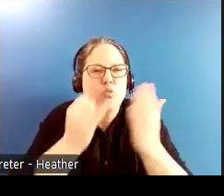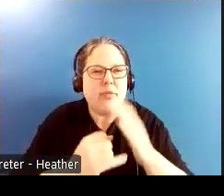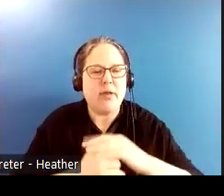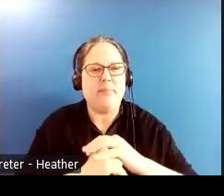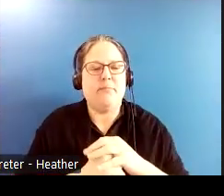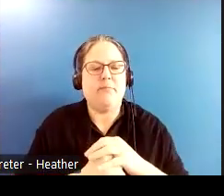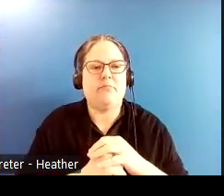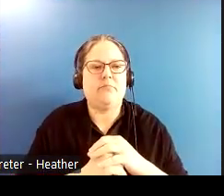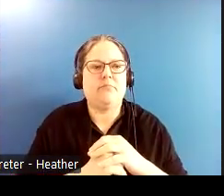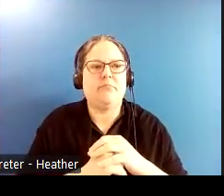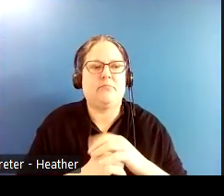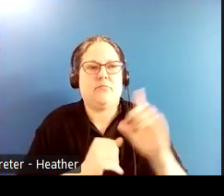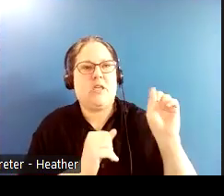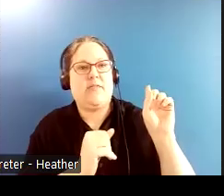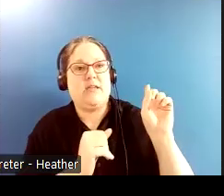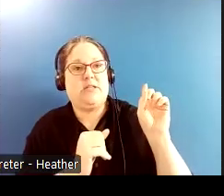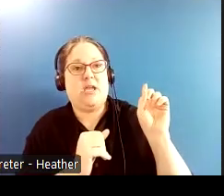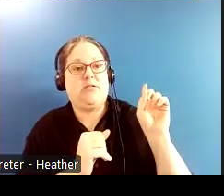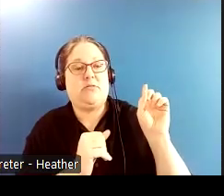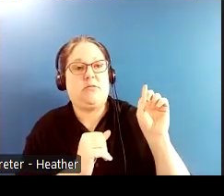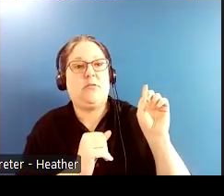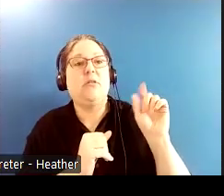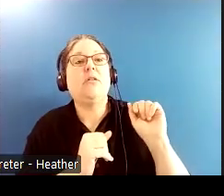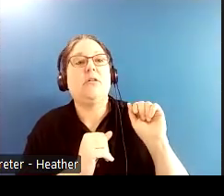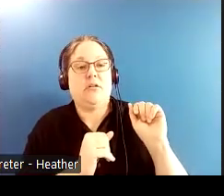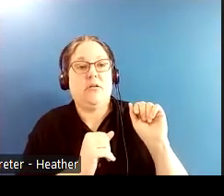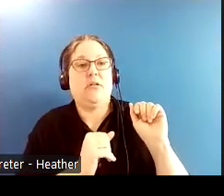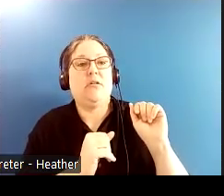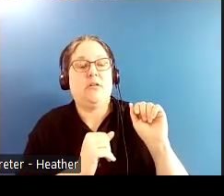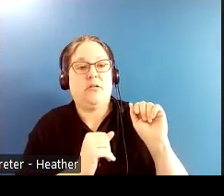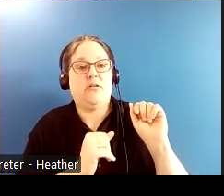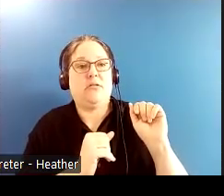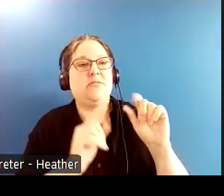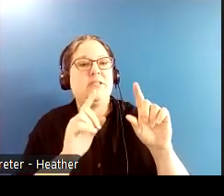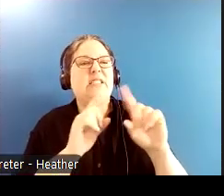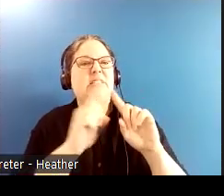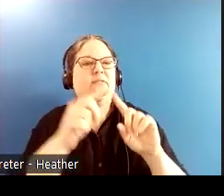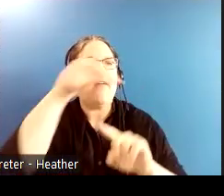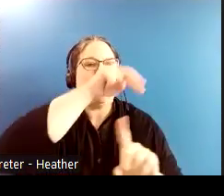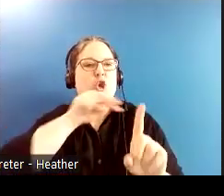So these are the scratches on the bone uh shown in different uh different angles and the number